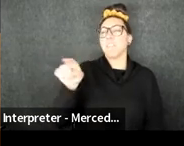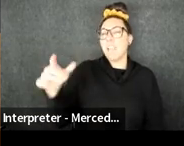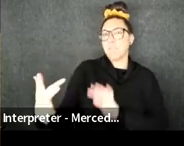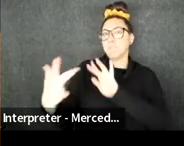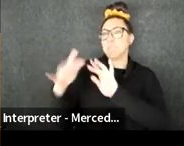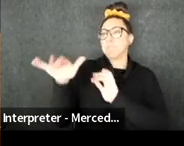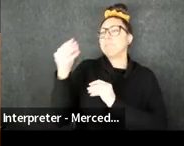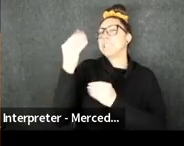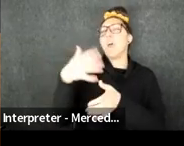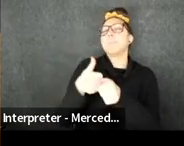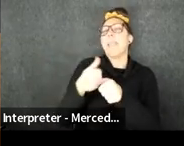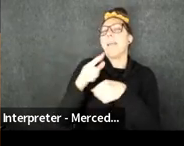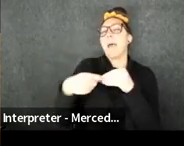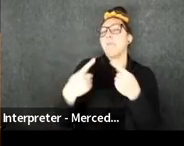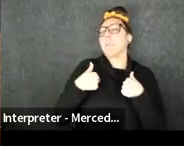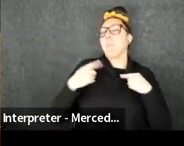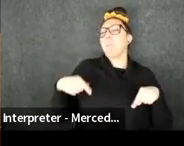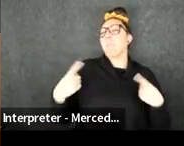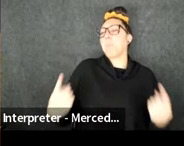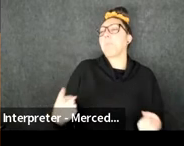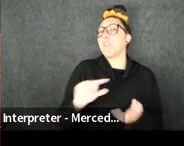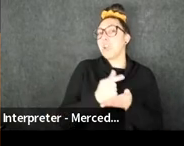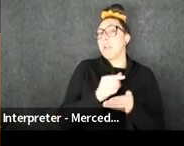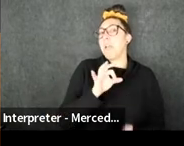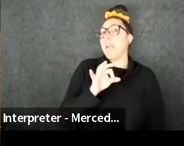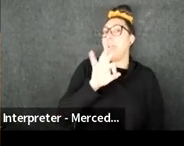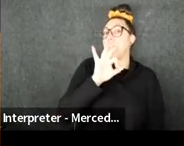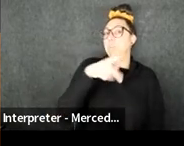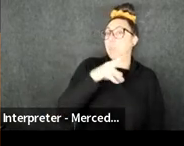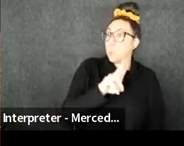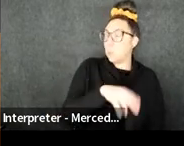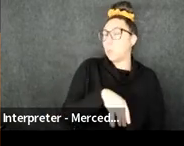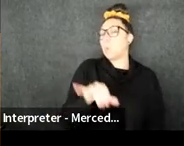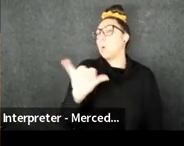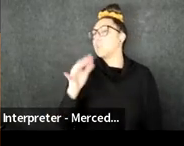about graduating a few and also wanted to do an A life update.